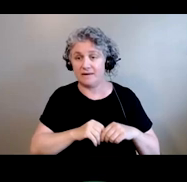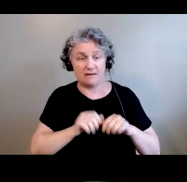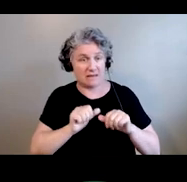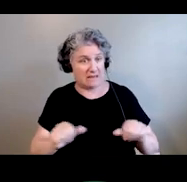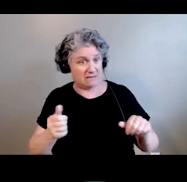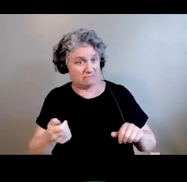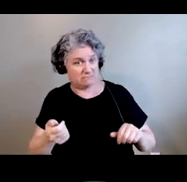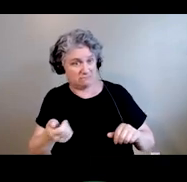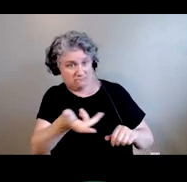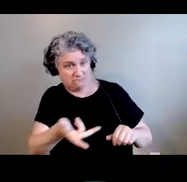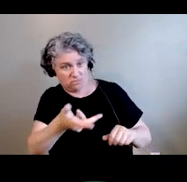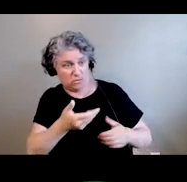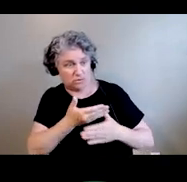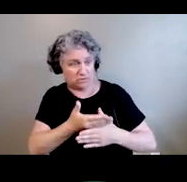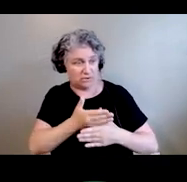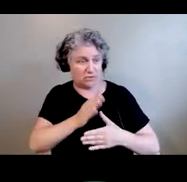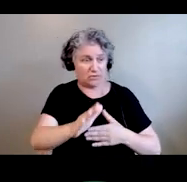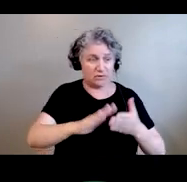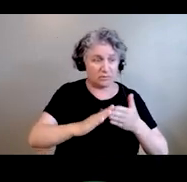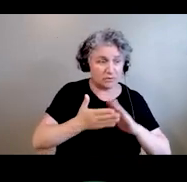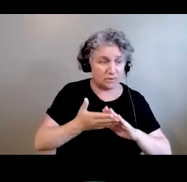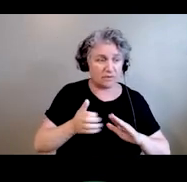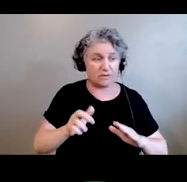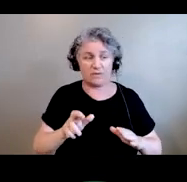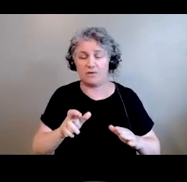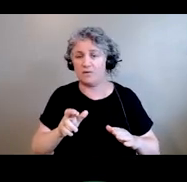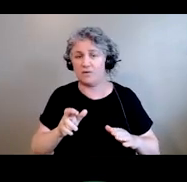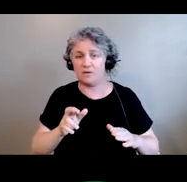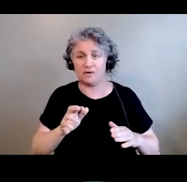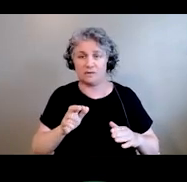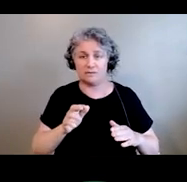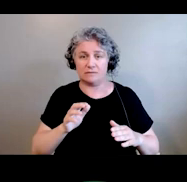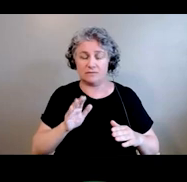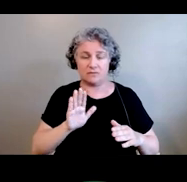and do their part Yeah, thanks for sure. Okay, go ahead.